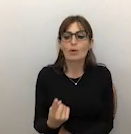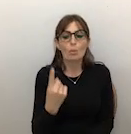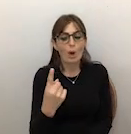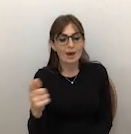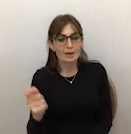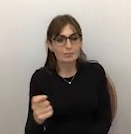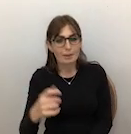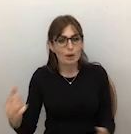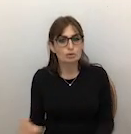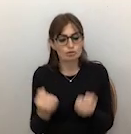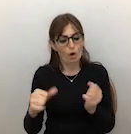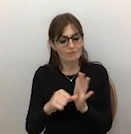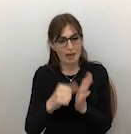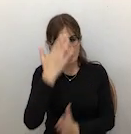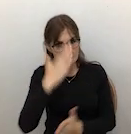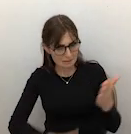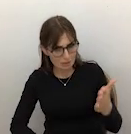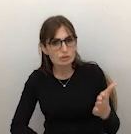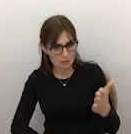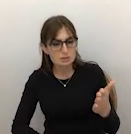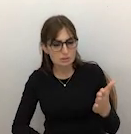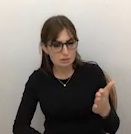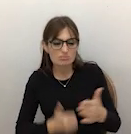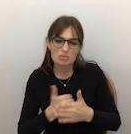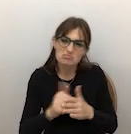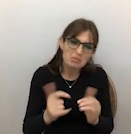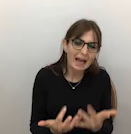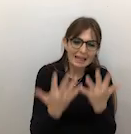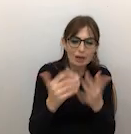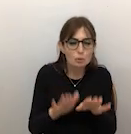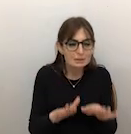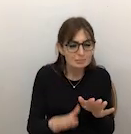of the members has strong financial expertise, typically an accountant or similar.